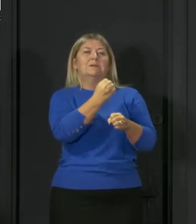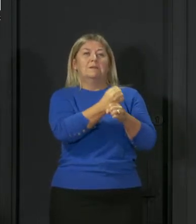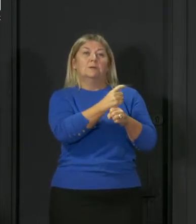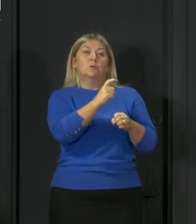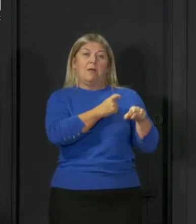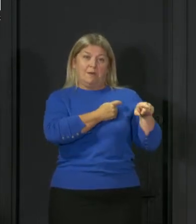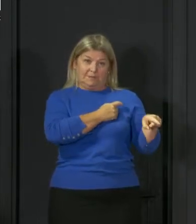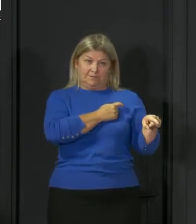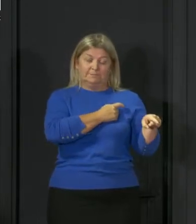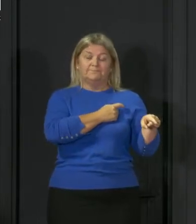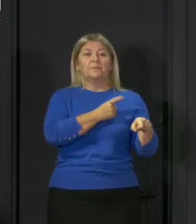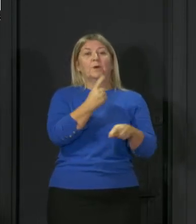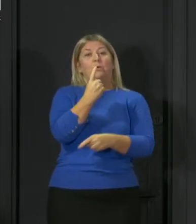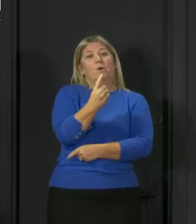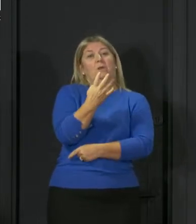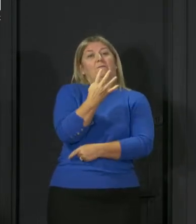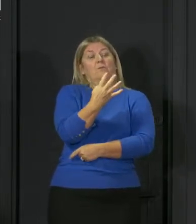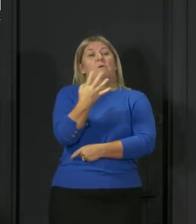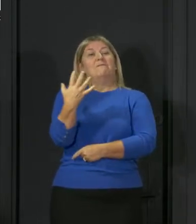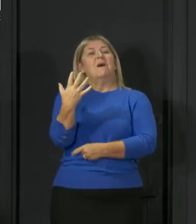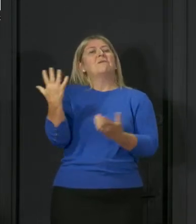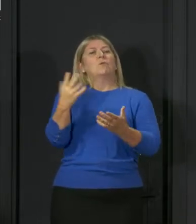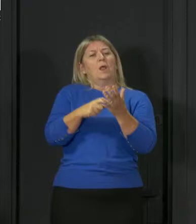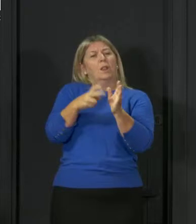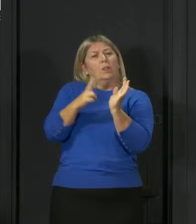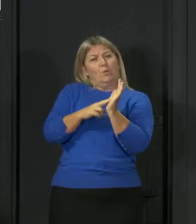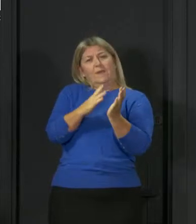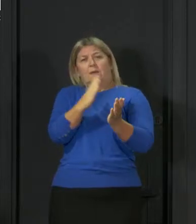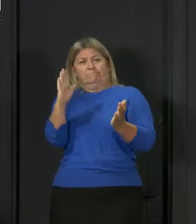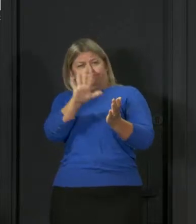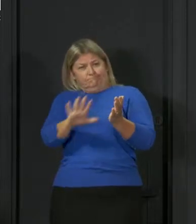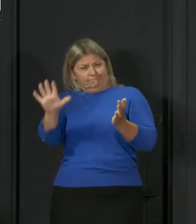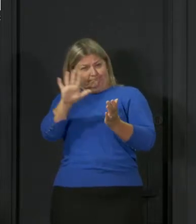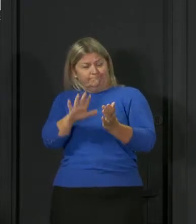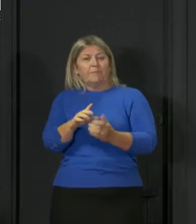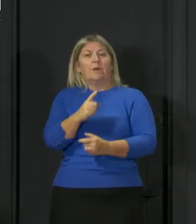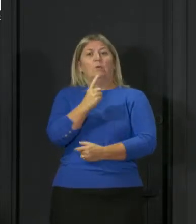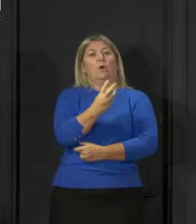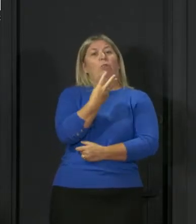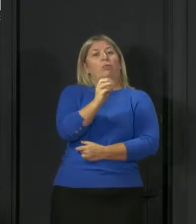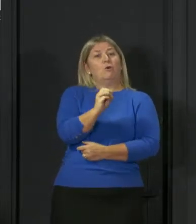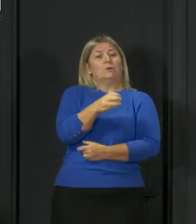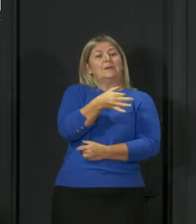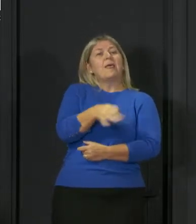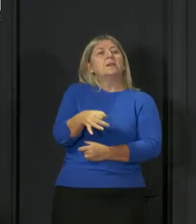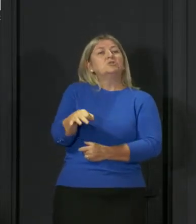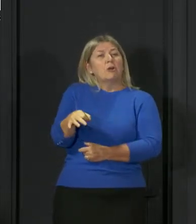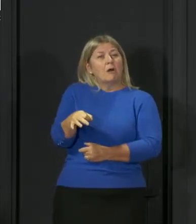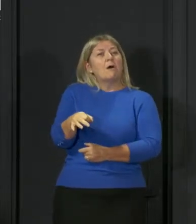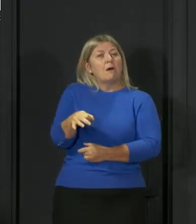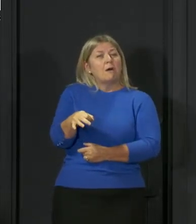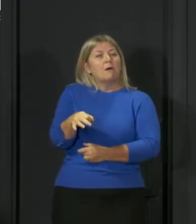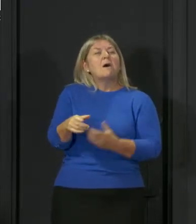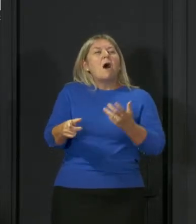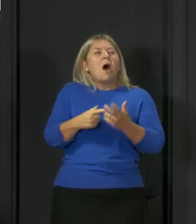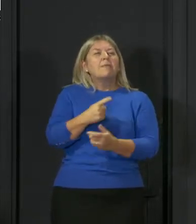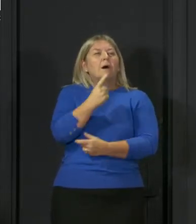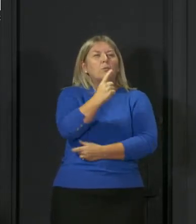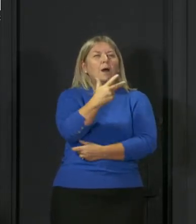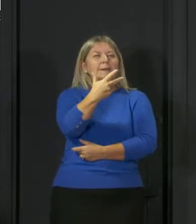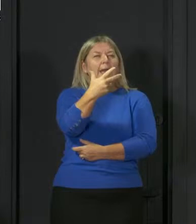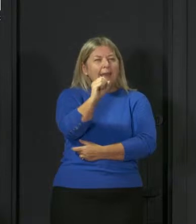145 in Lothian, and 130 in Lanarkshire. The remaining 180 cases are spread across